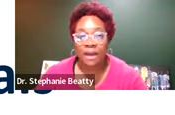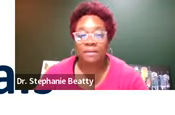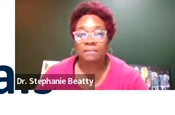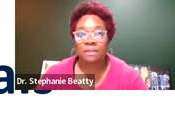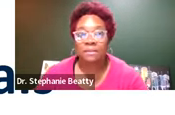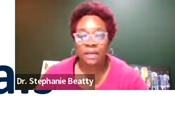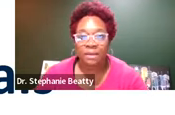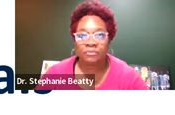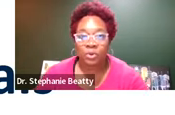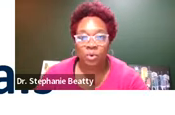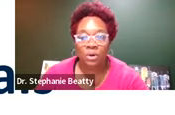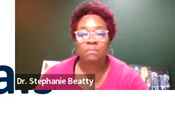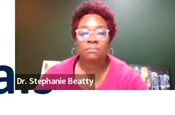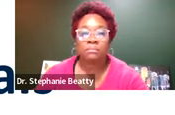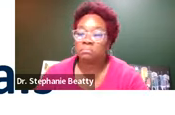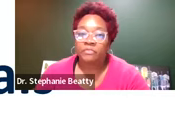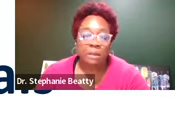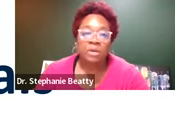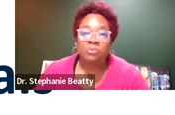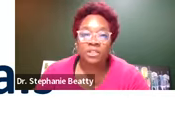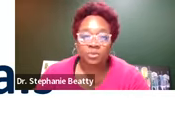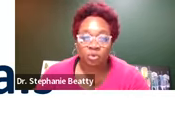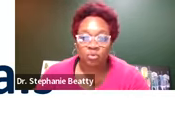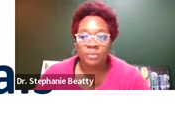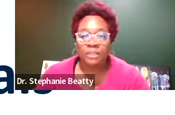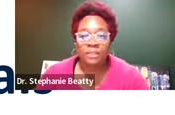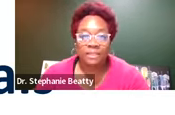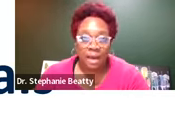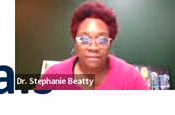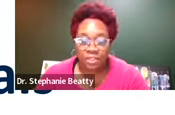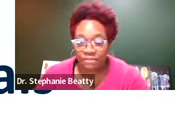that the second floor family restroom is out of service.